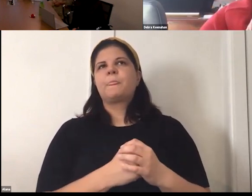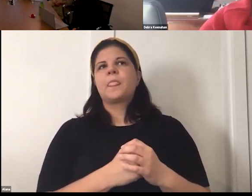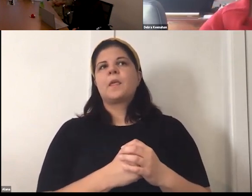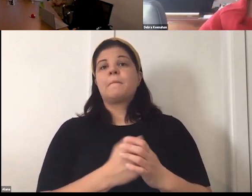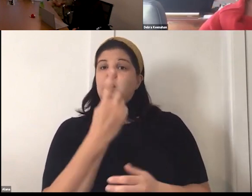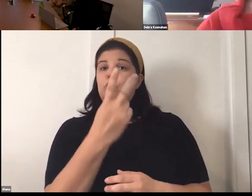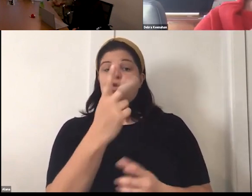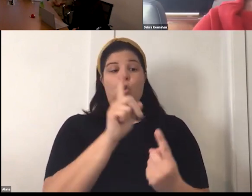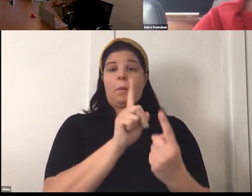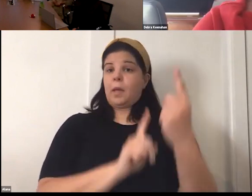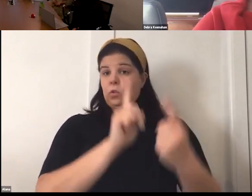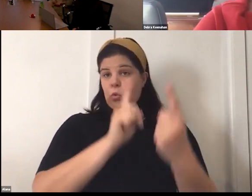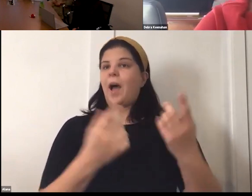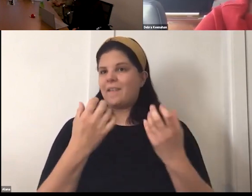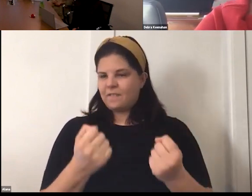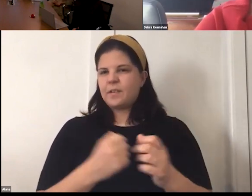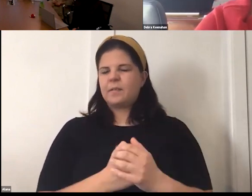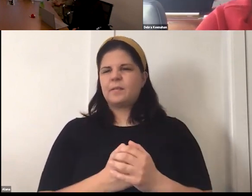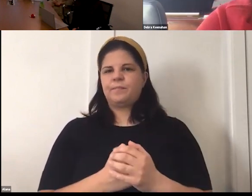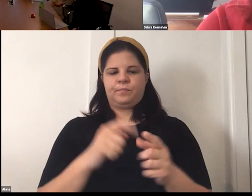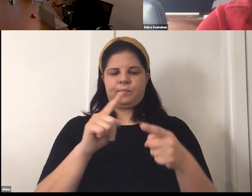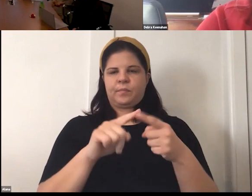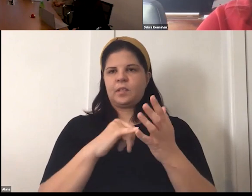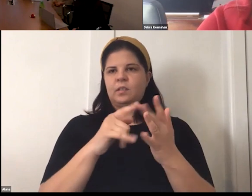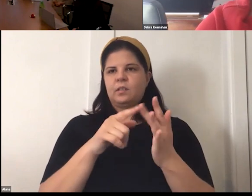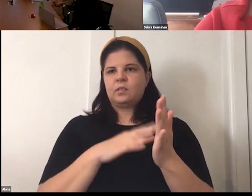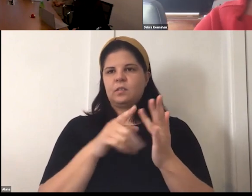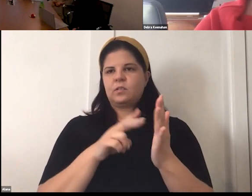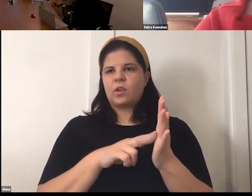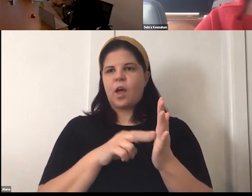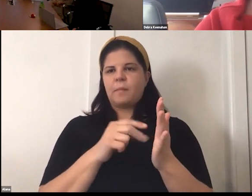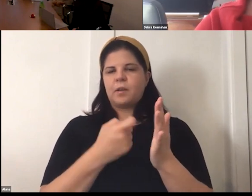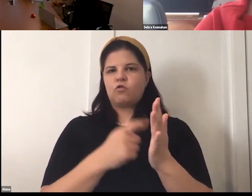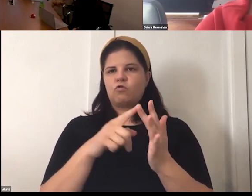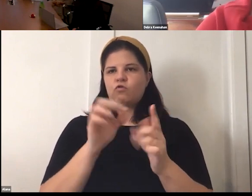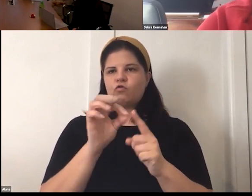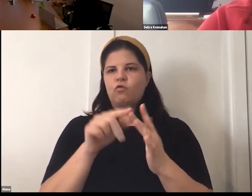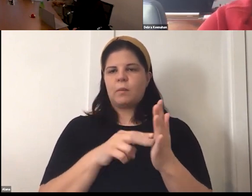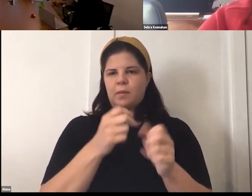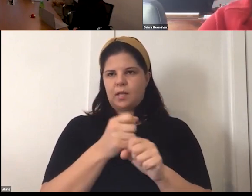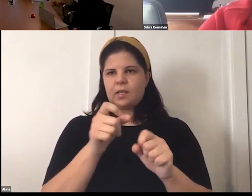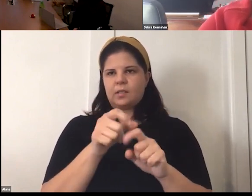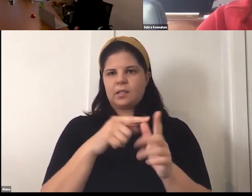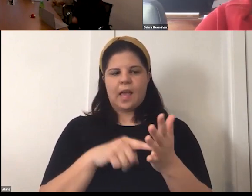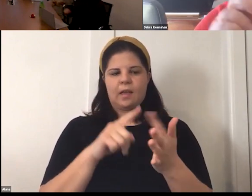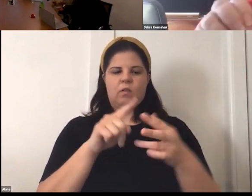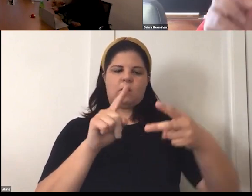They were Simon Rippingale and Louie Pratt.